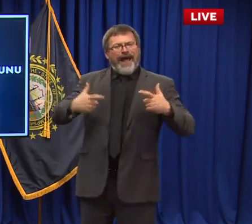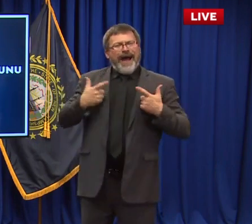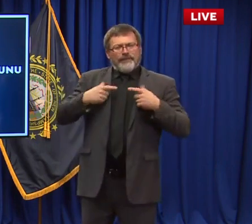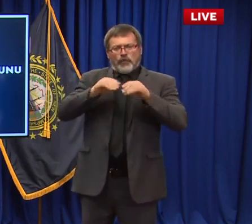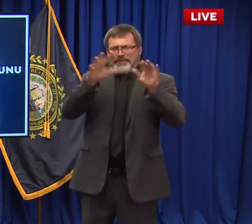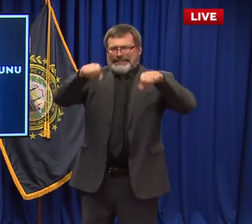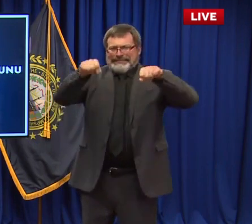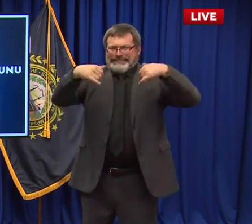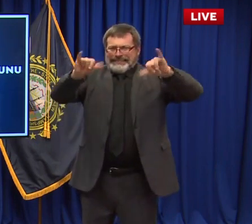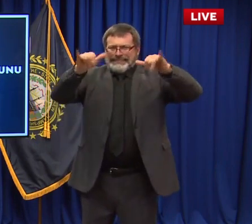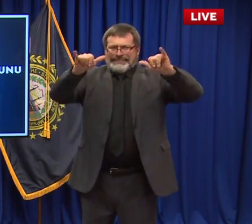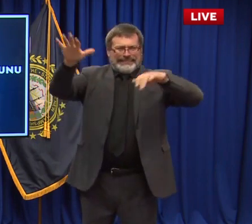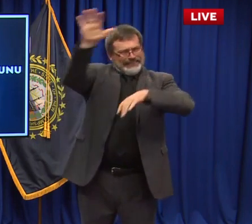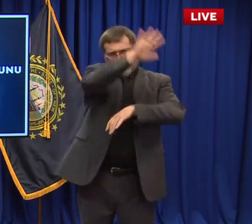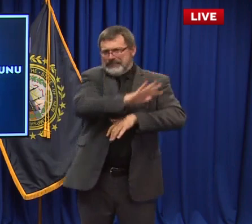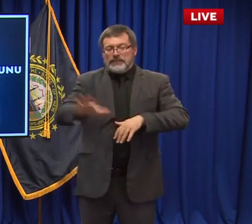WE BELIEVE LOWER LEVELS OF TRANSMISSION.